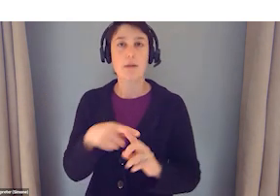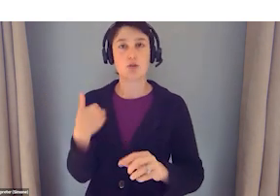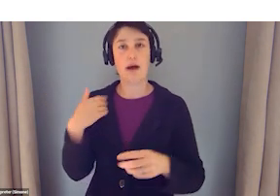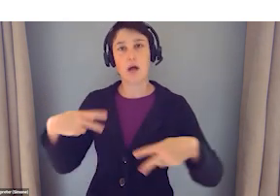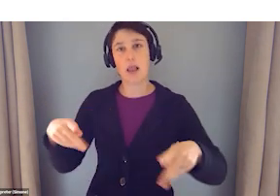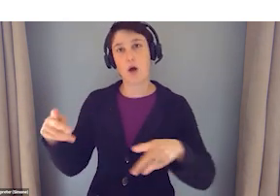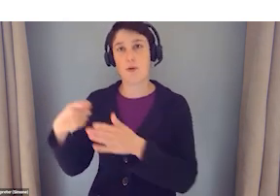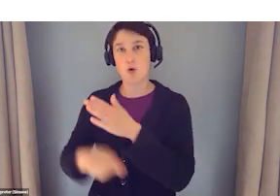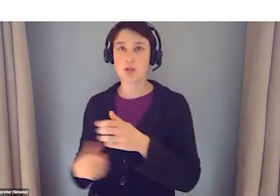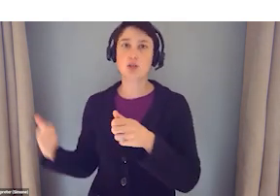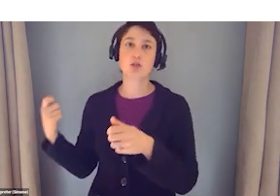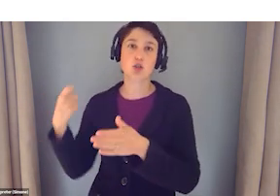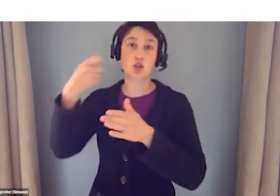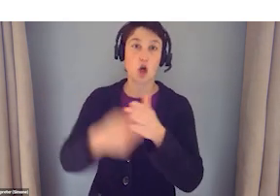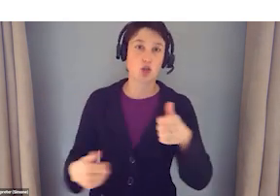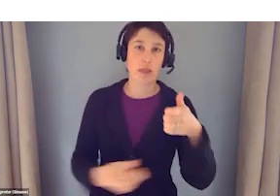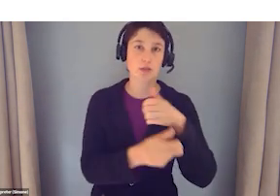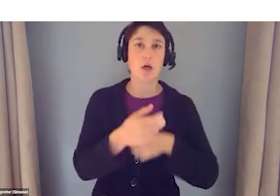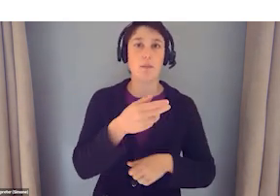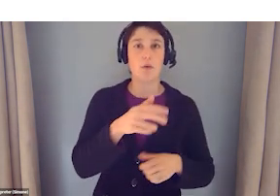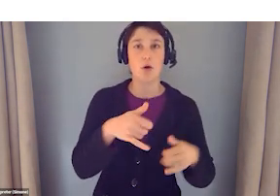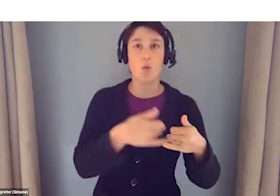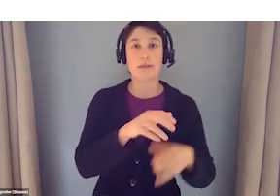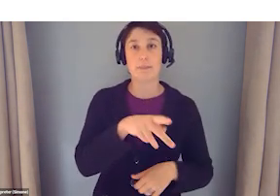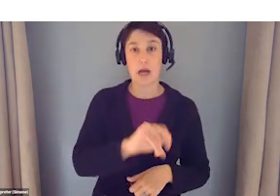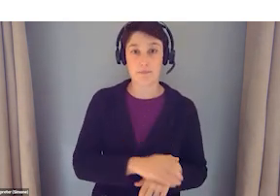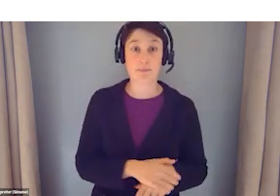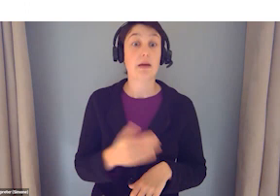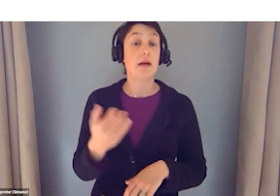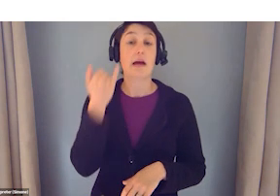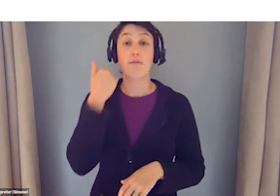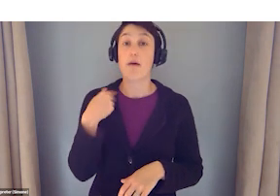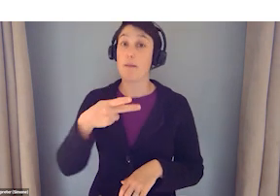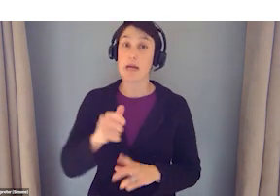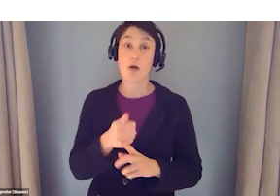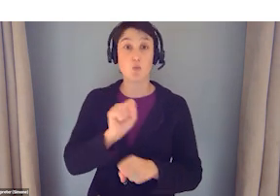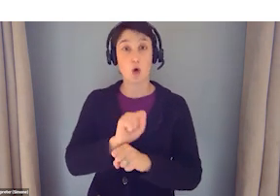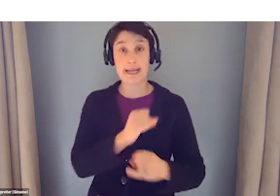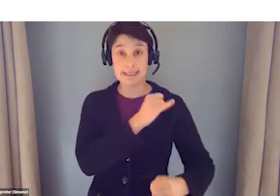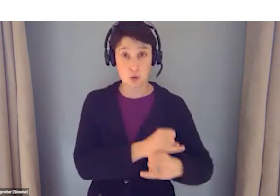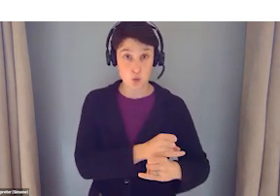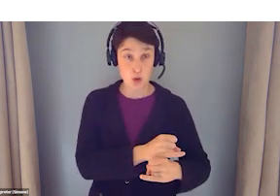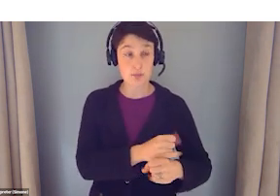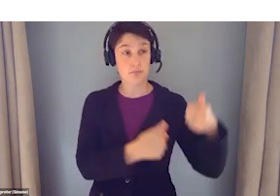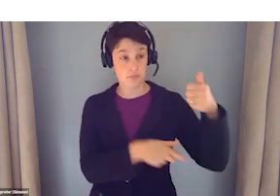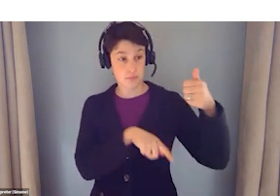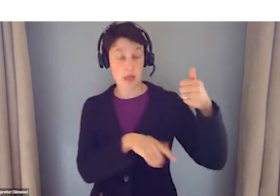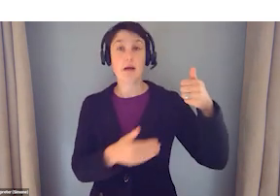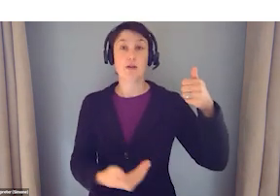If you have a PI who is working at an institution, and they get a new job at another institution that's better, that's great.